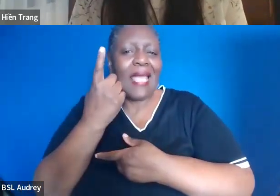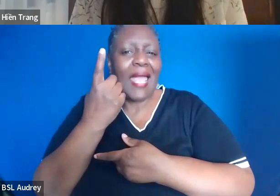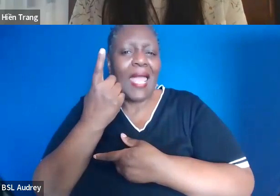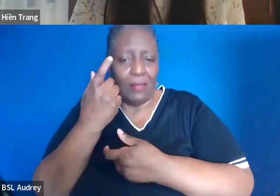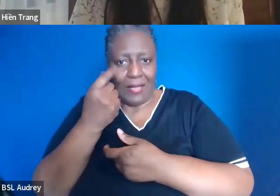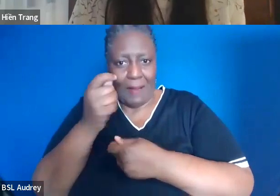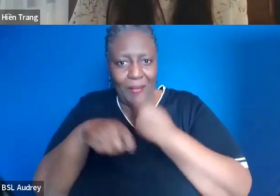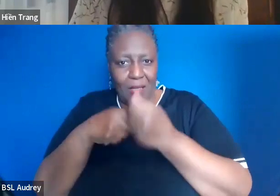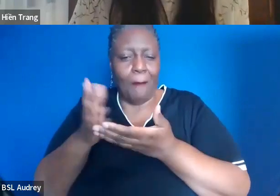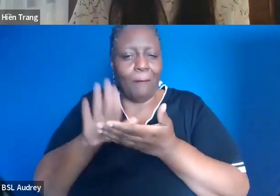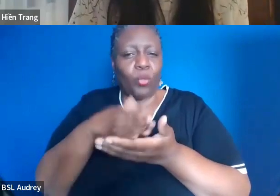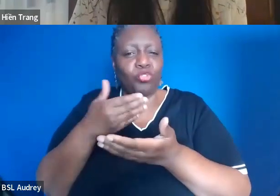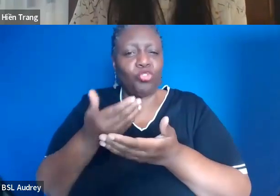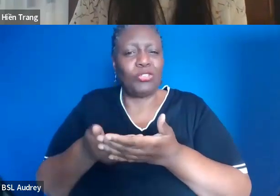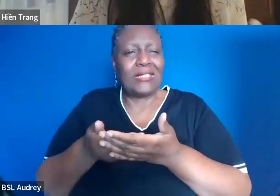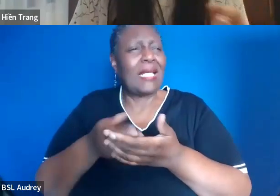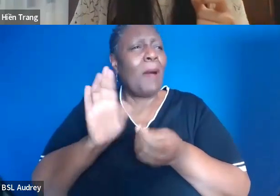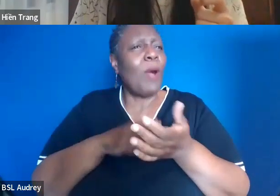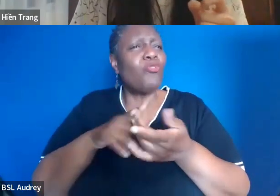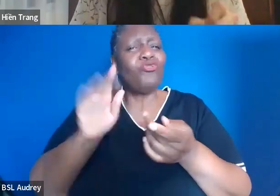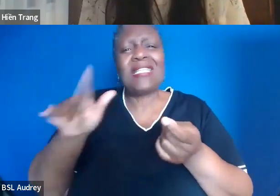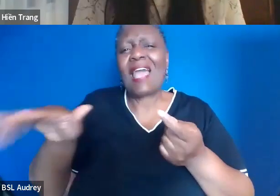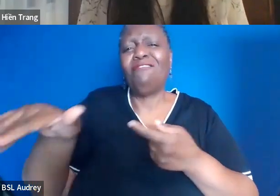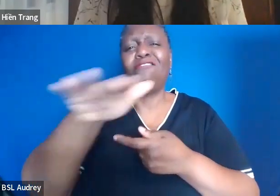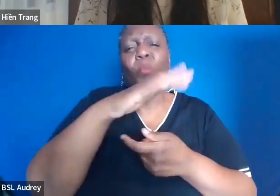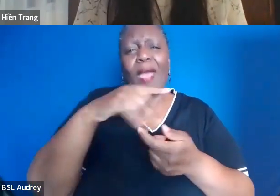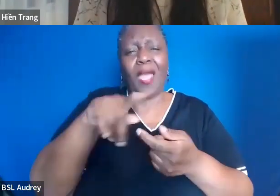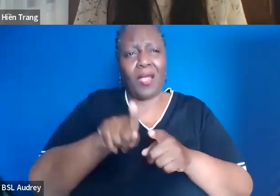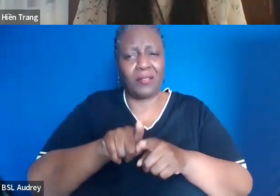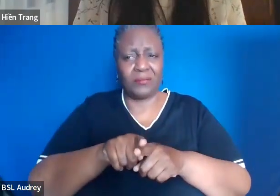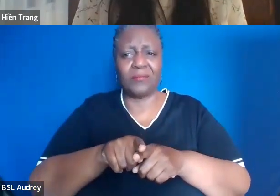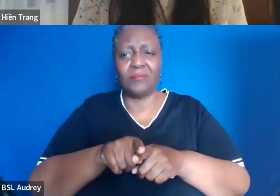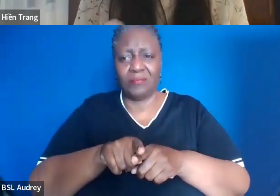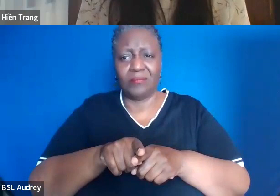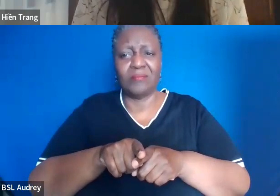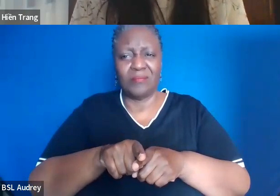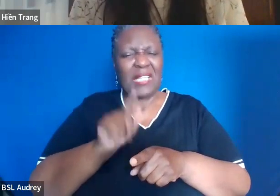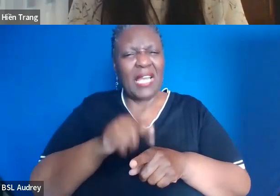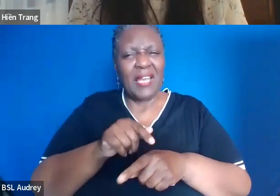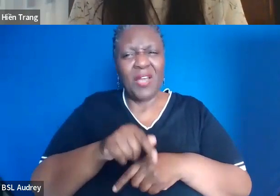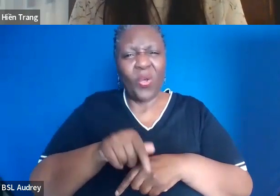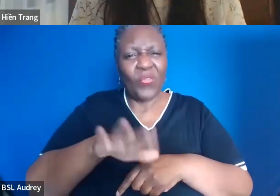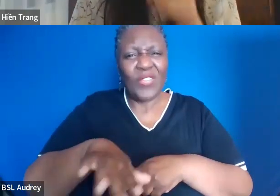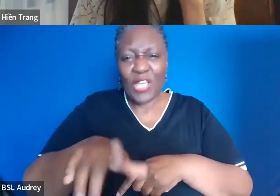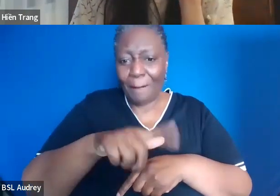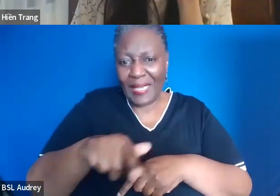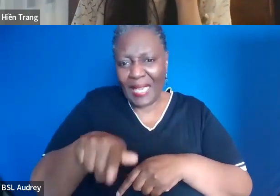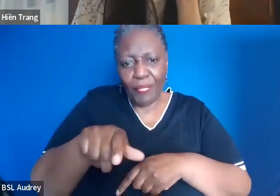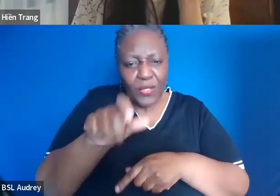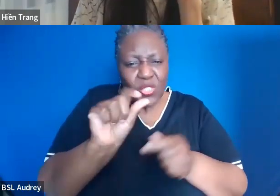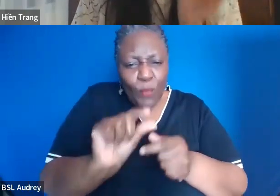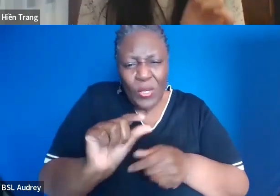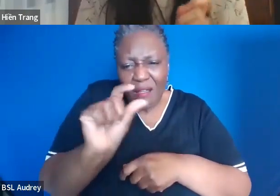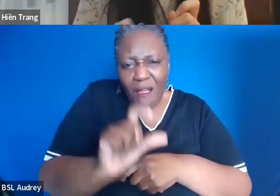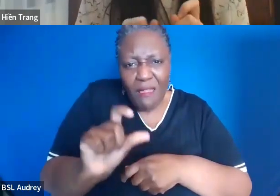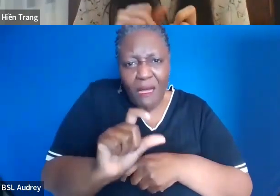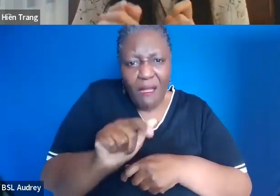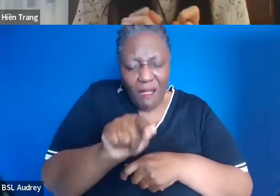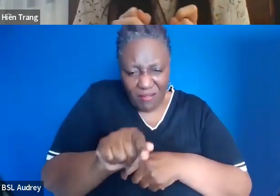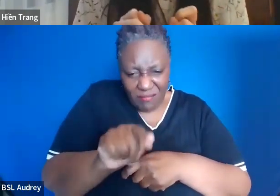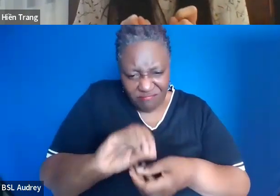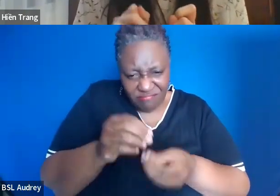poetry poetry is everywhere uh it can be in the tiniest corner of the war and it gives me a more